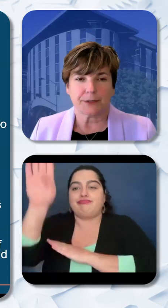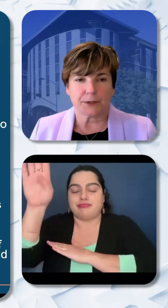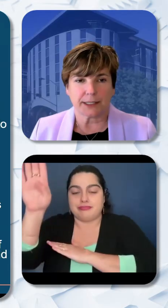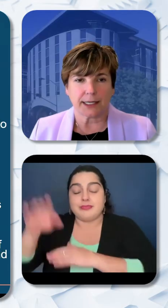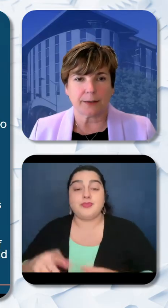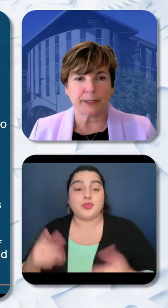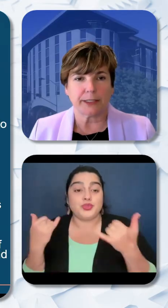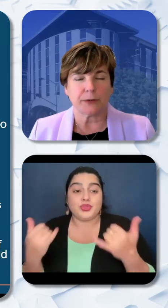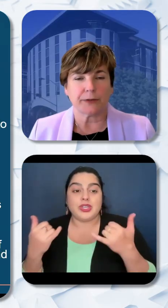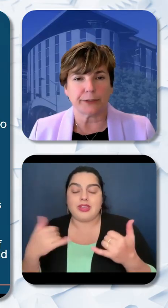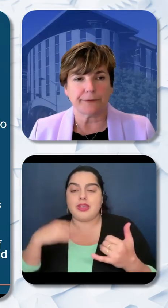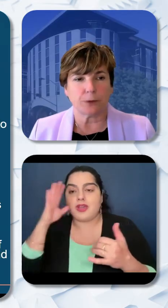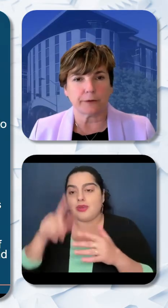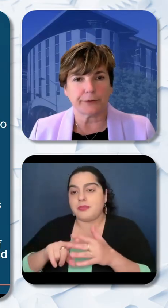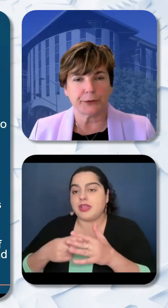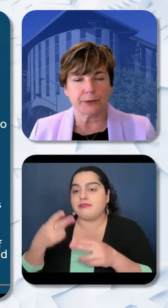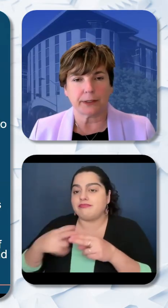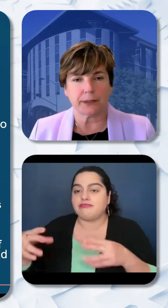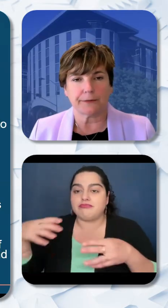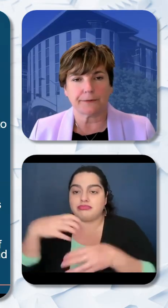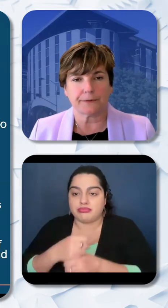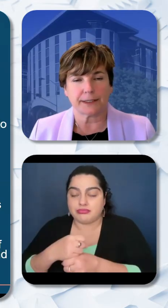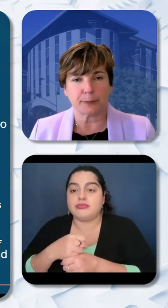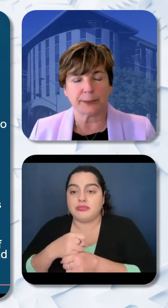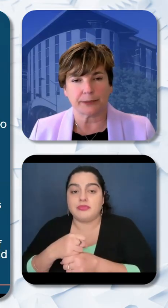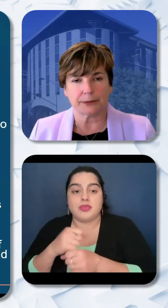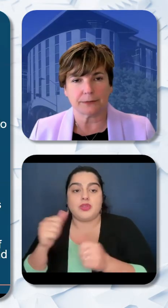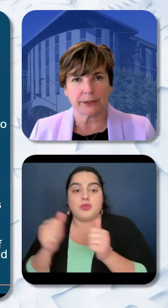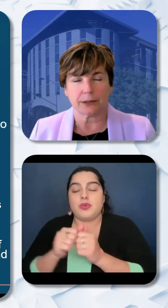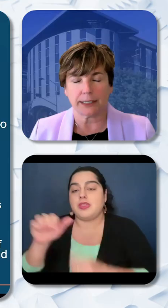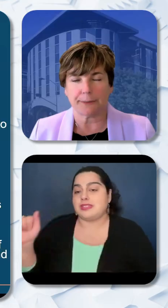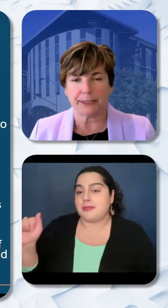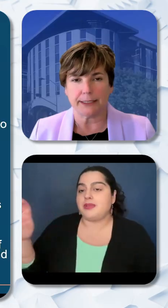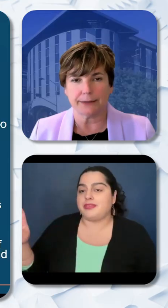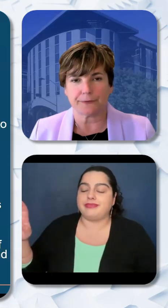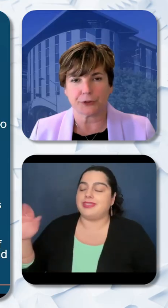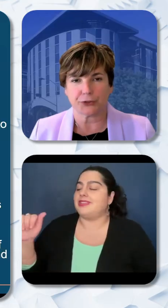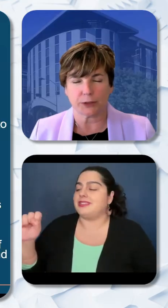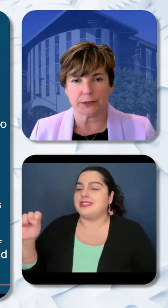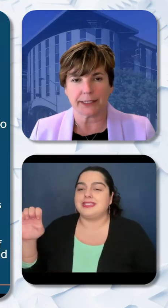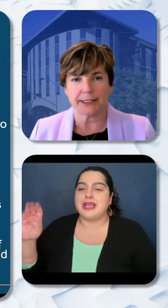So today, I'll begin with a brief overview of Assembly Bill, we call it AB for short,